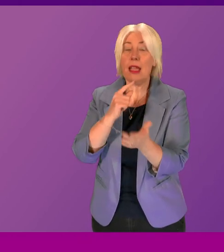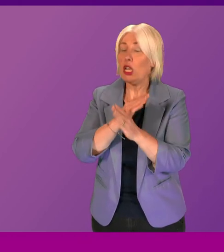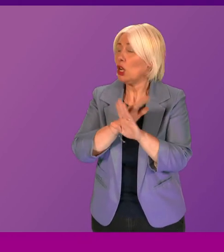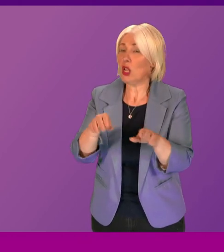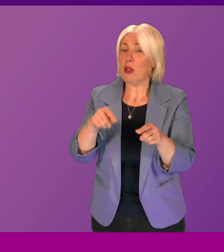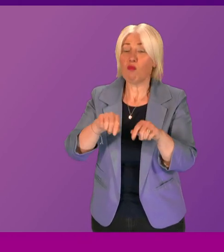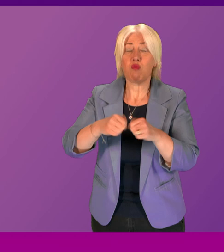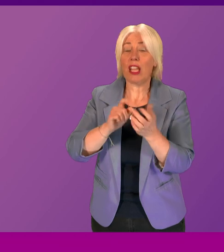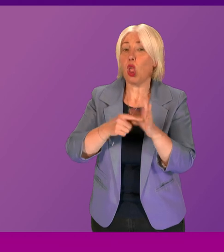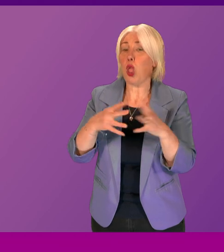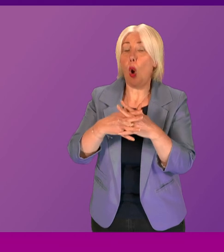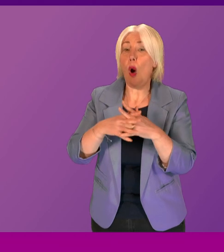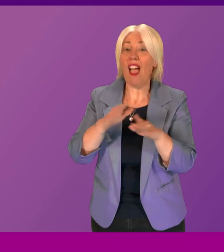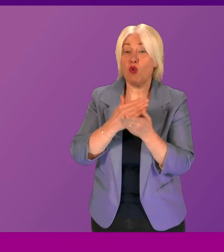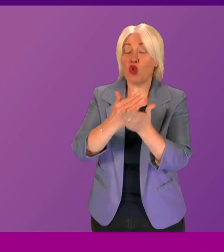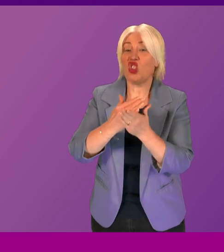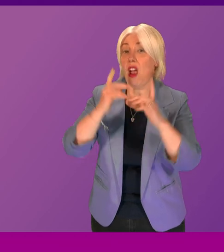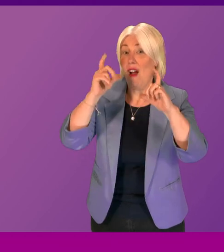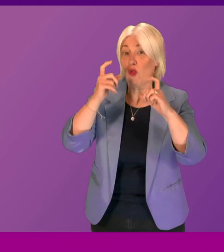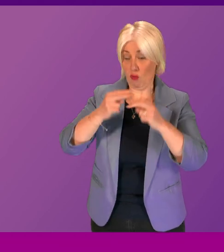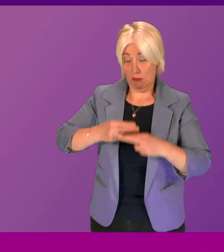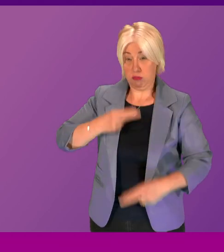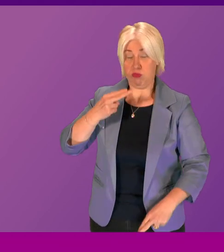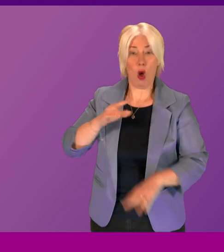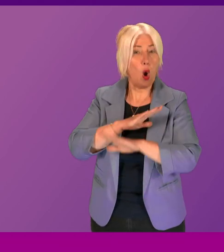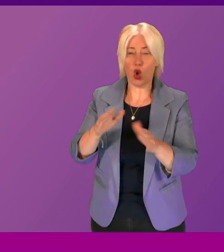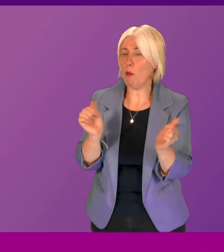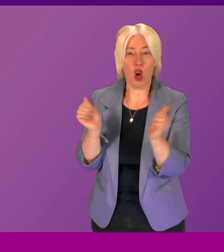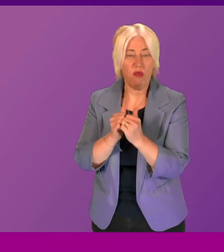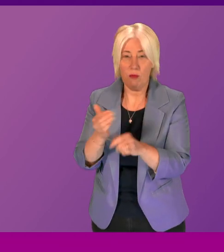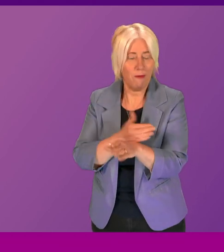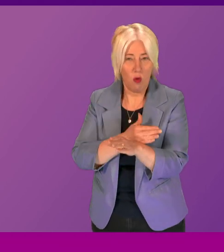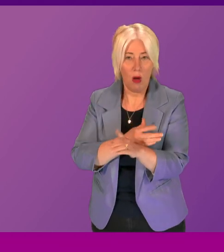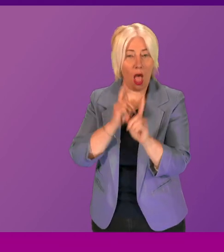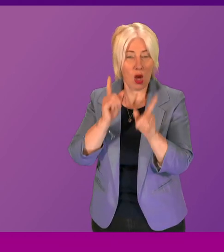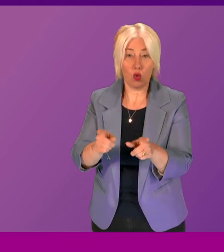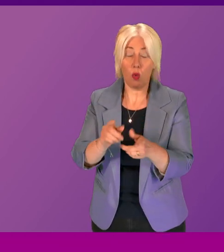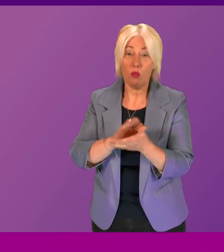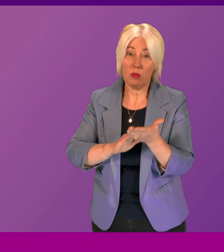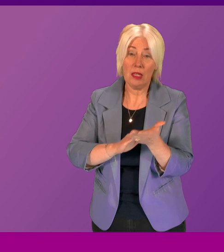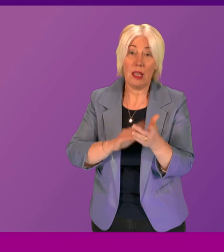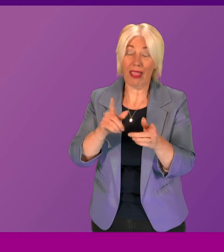without consent a criminal offence, and a wide range of laws relates to image-based sexual abuse.